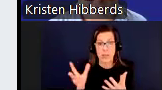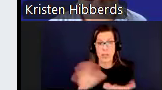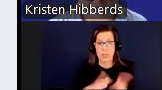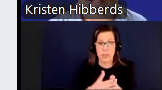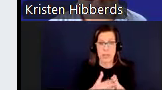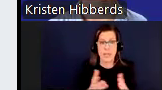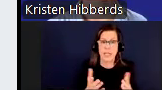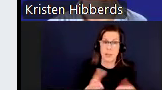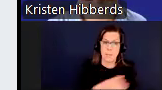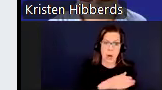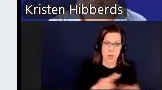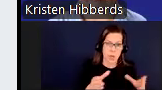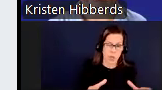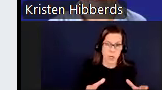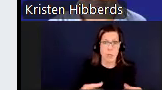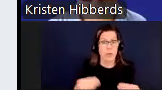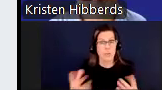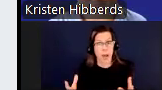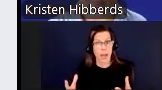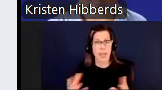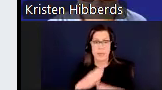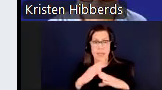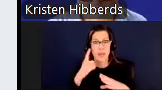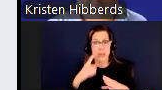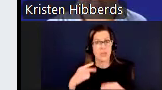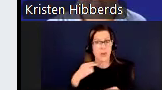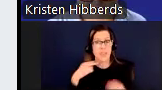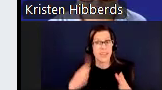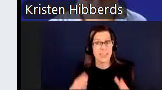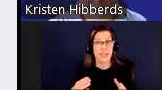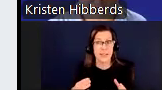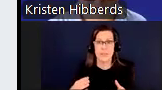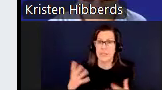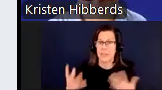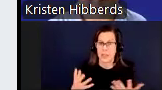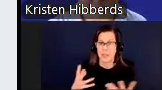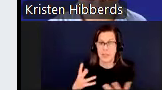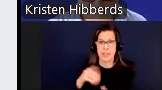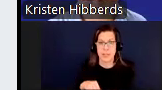provide Protective Services to the alleged victim, including LLTCO.